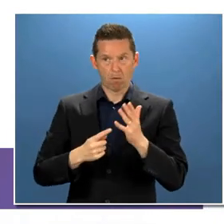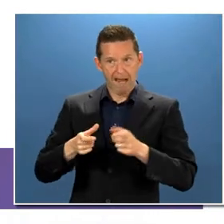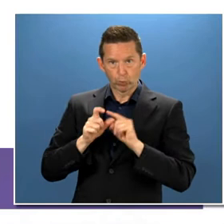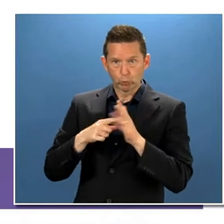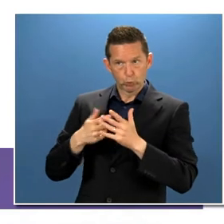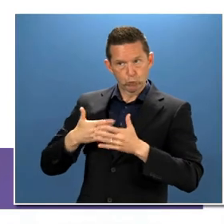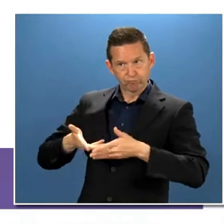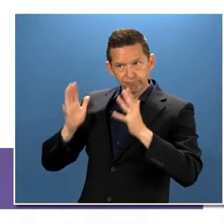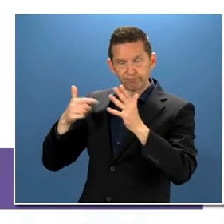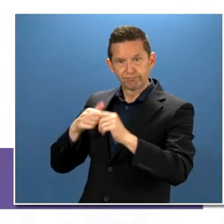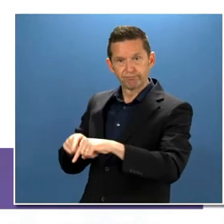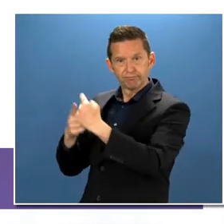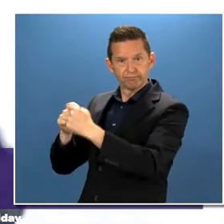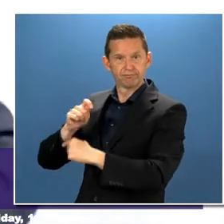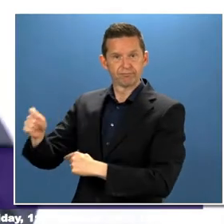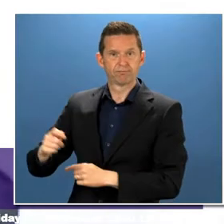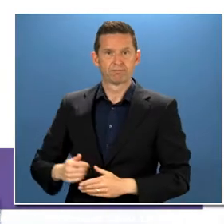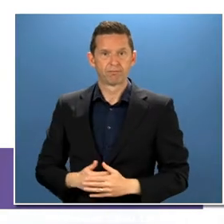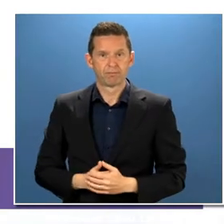Well, even if you make your way to the Human Rights Commission with